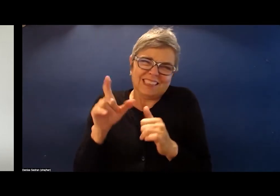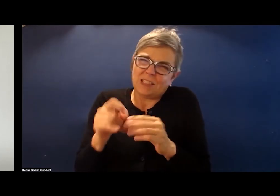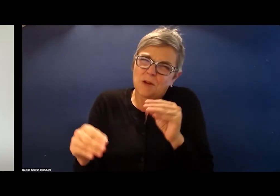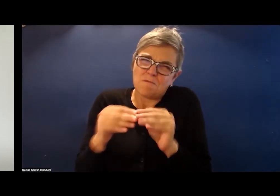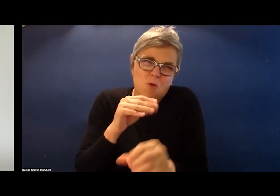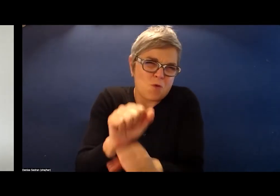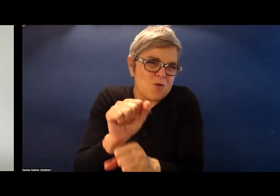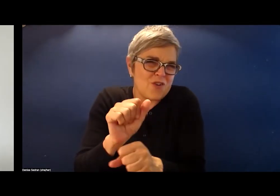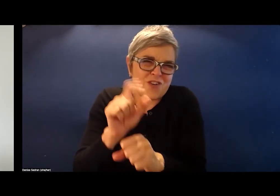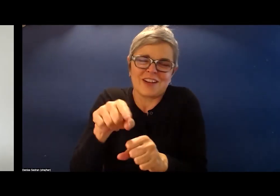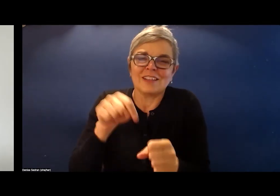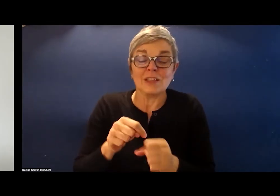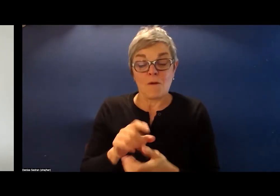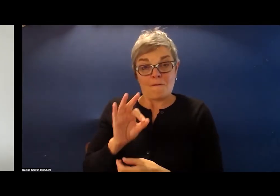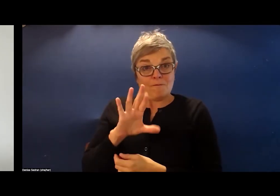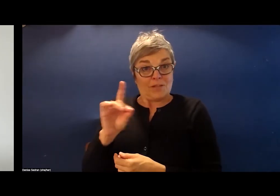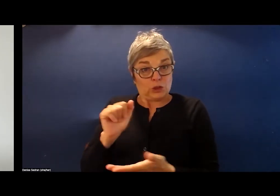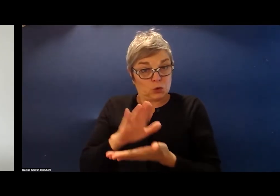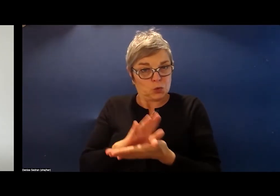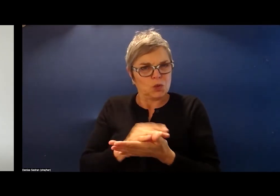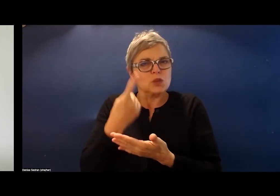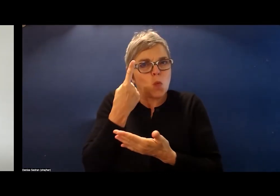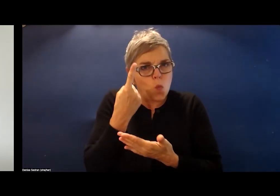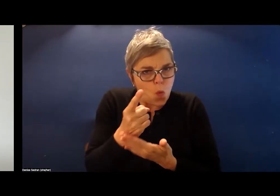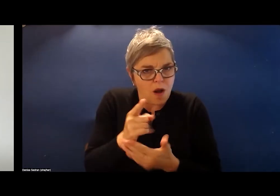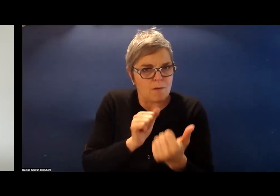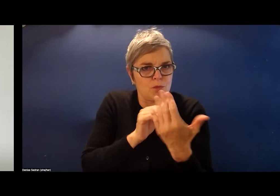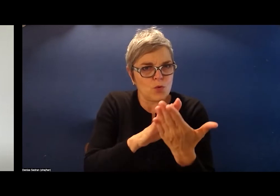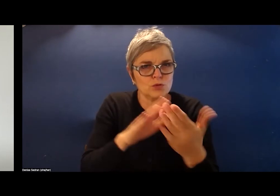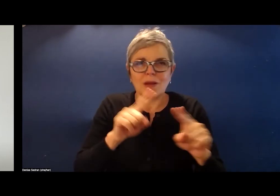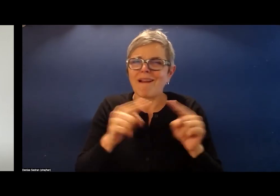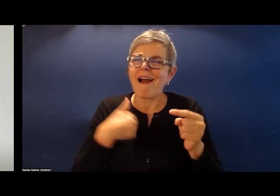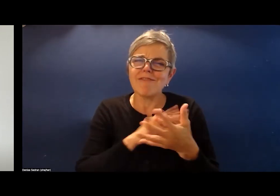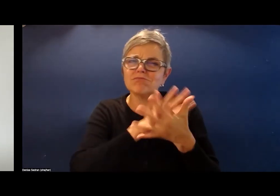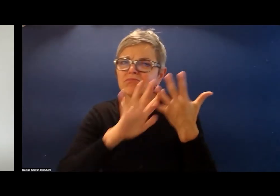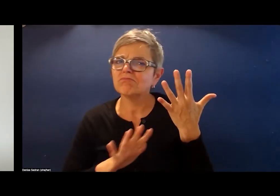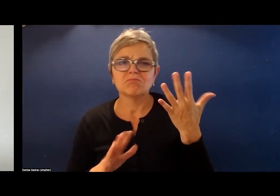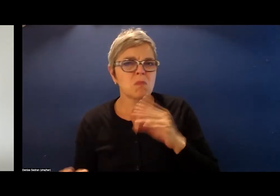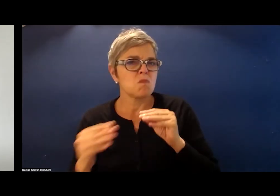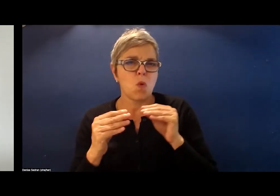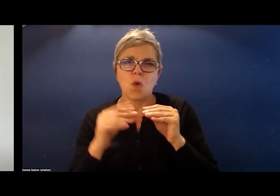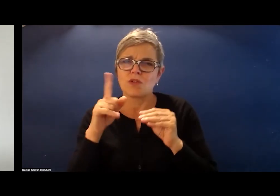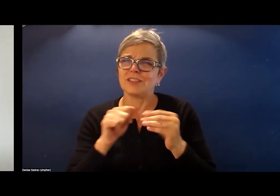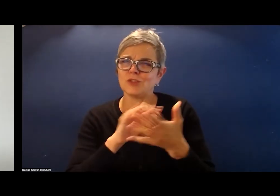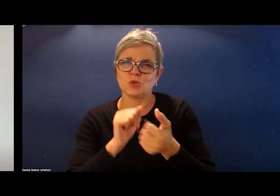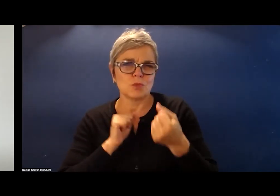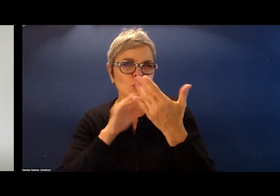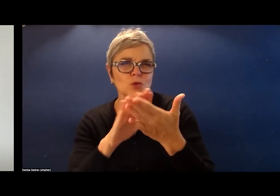And, you know, I'm curious, as we've had some time to pause and reflect, if you were to do the field school again